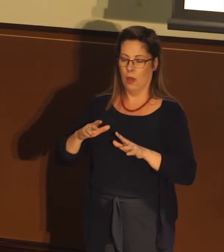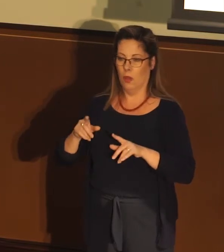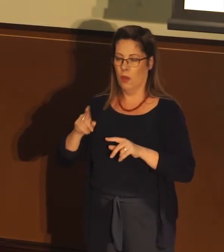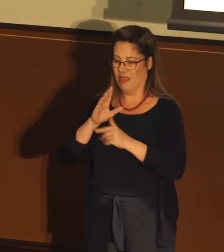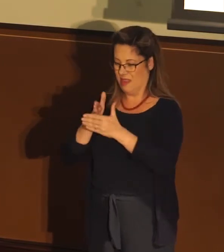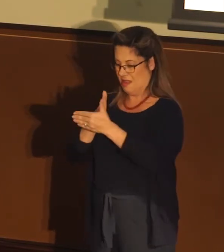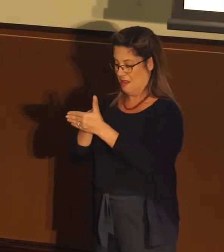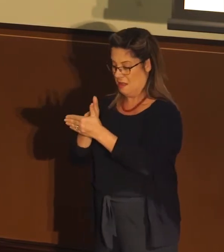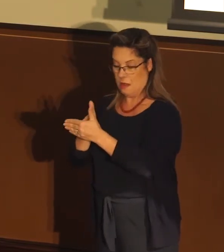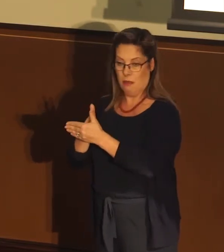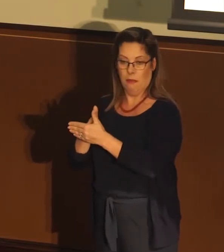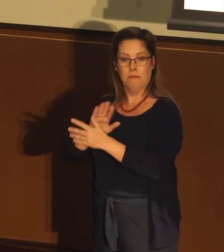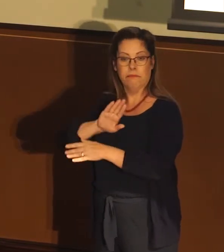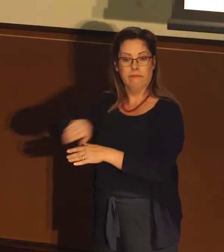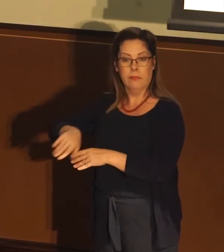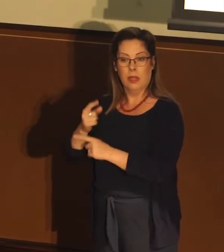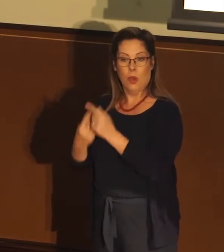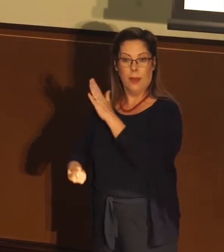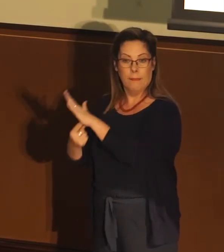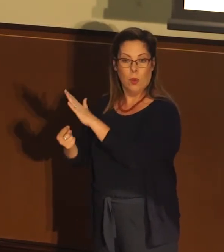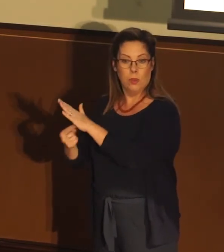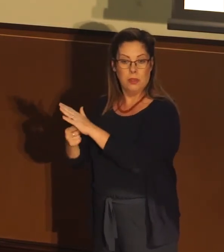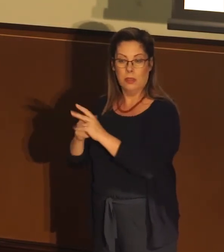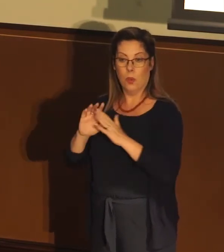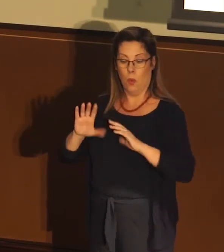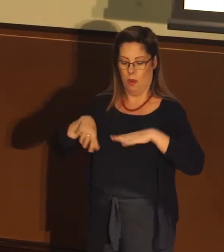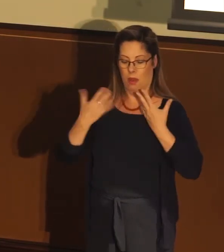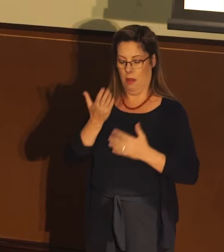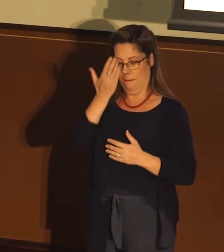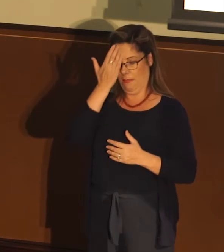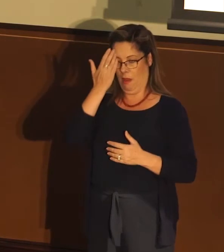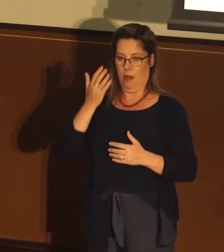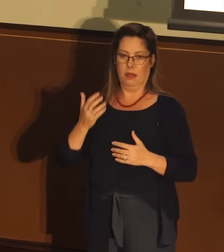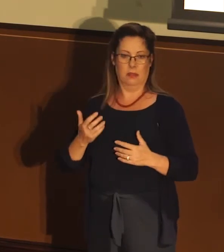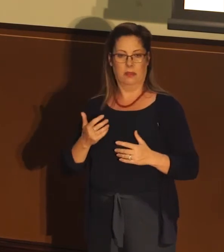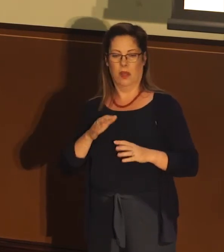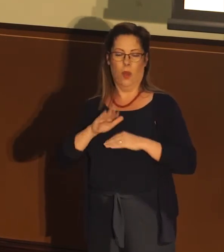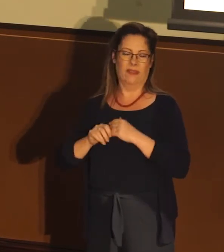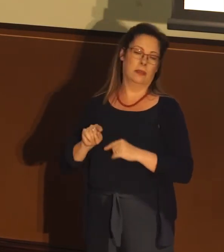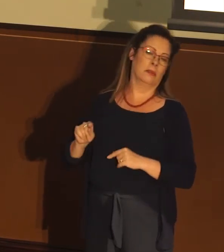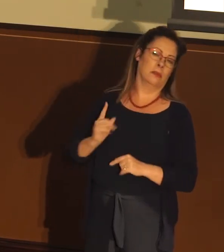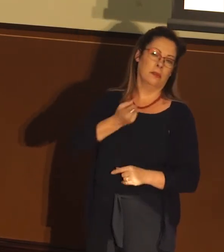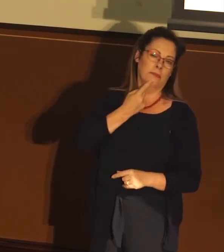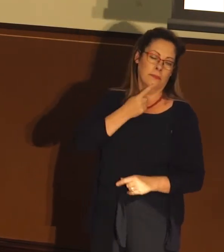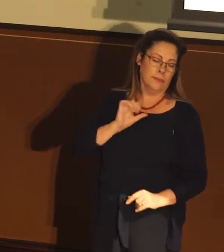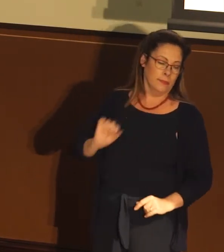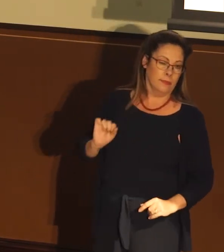that you might have as an unconscious bias towards a people or people. And those are the things that we're focusing on